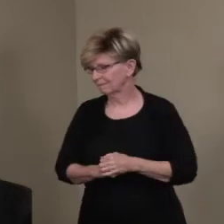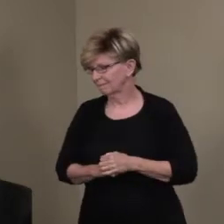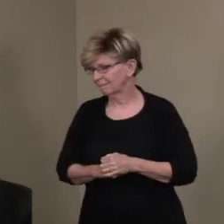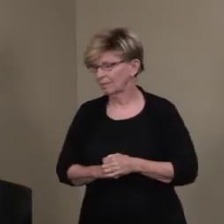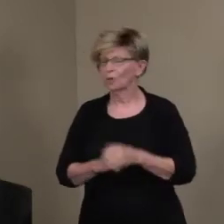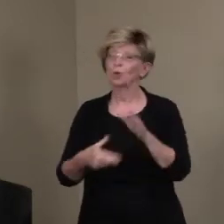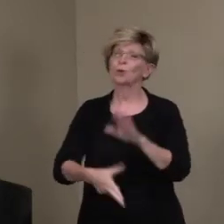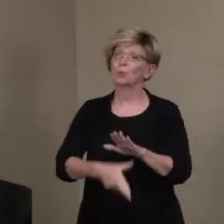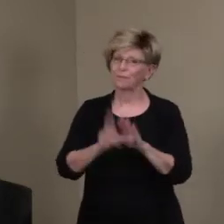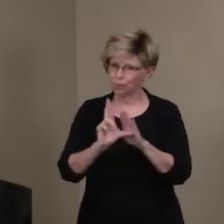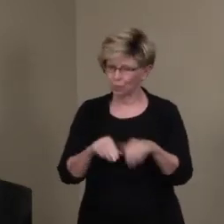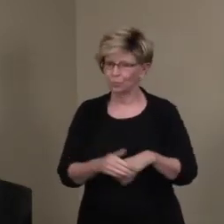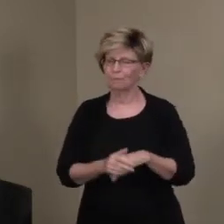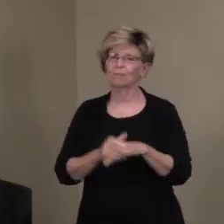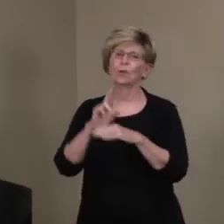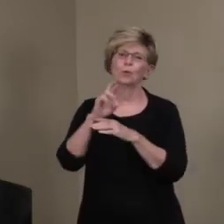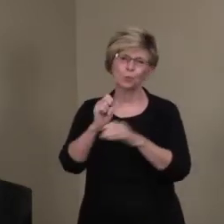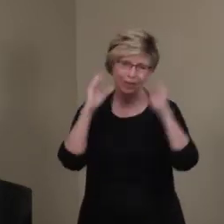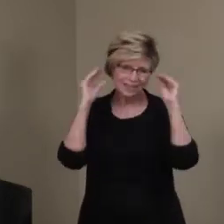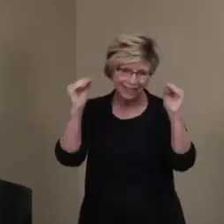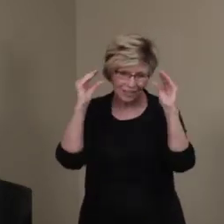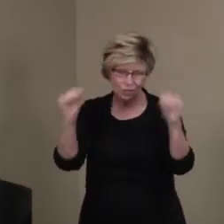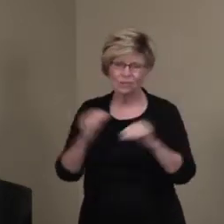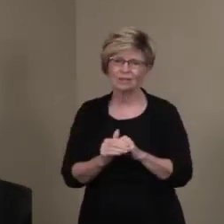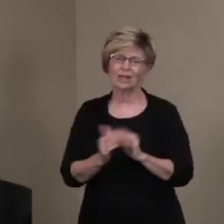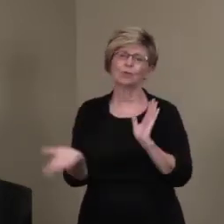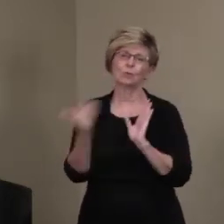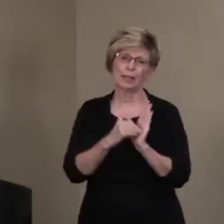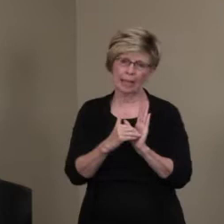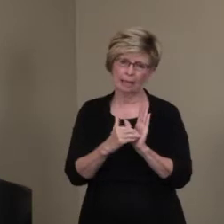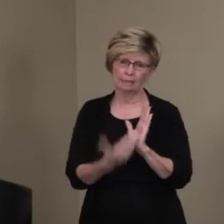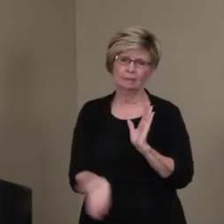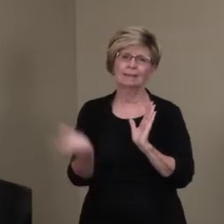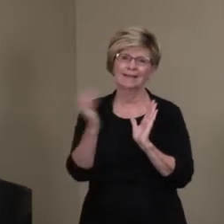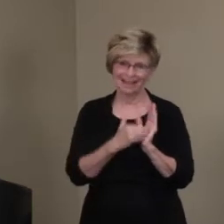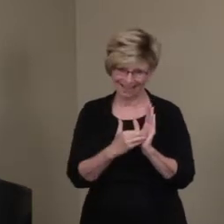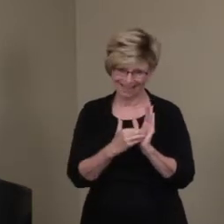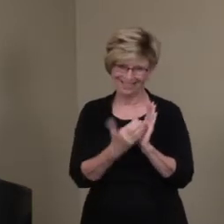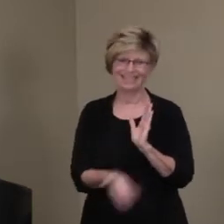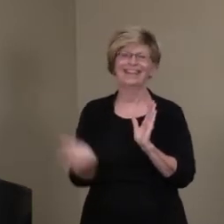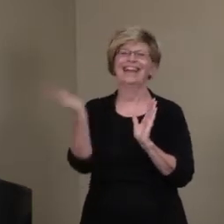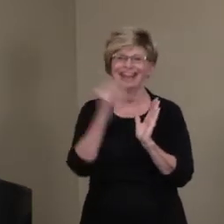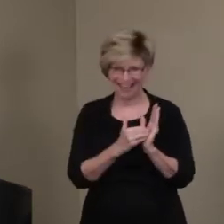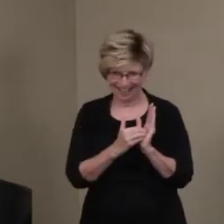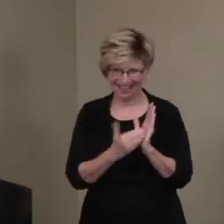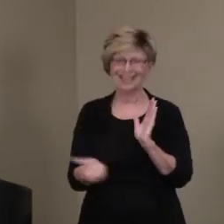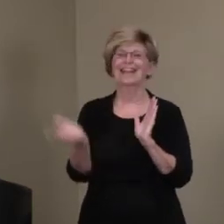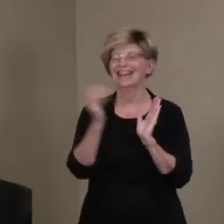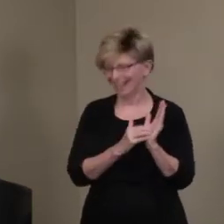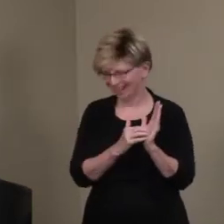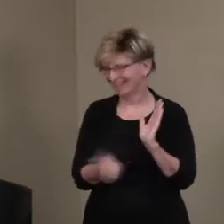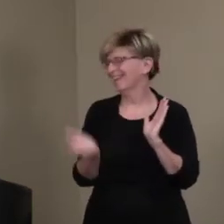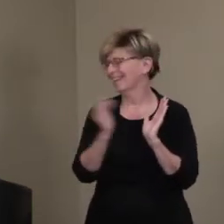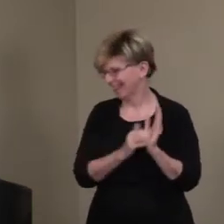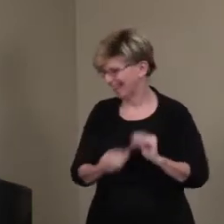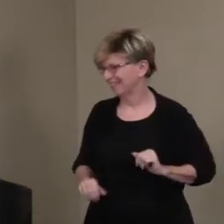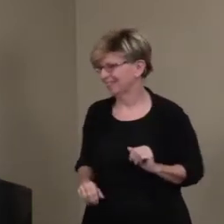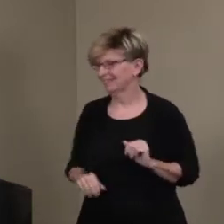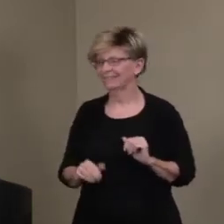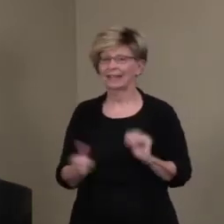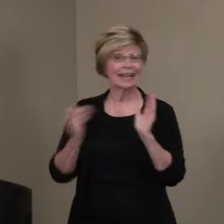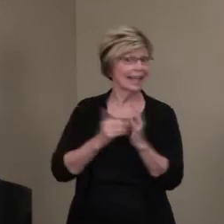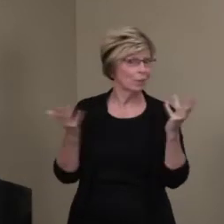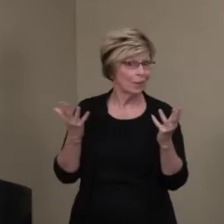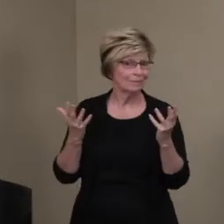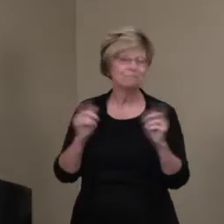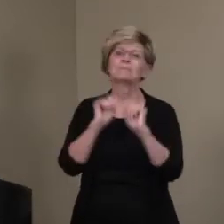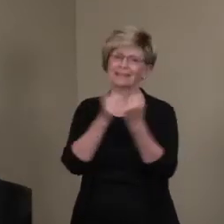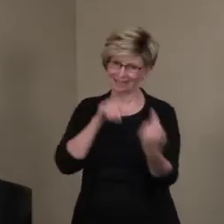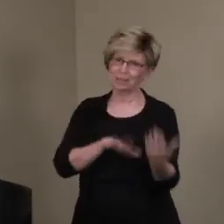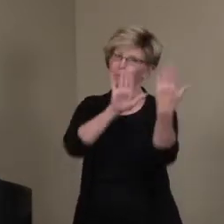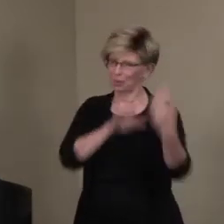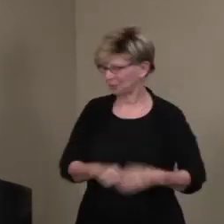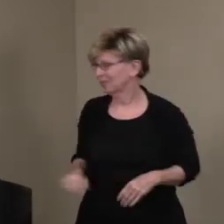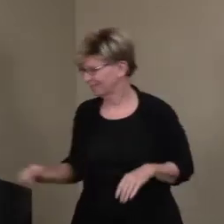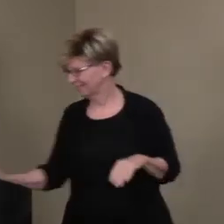miss reinforce review and then reteach and repeat and repeat and repeat it is